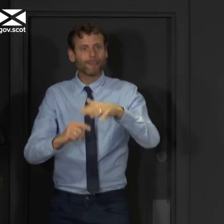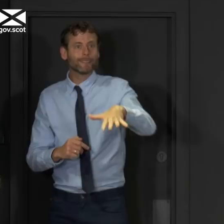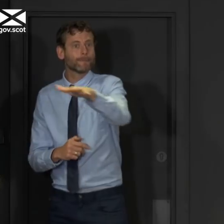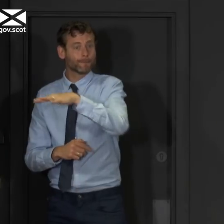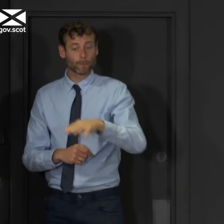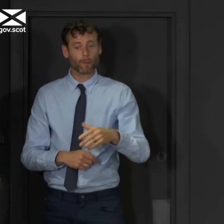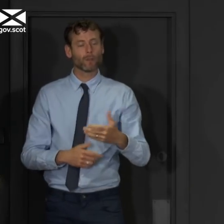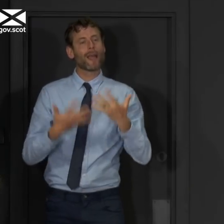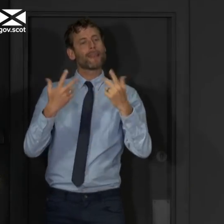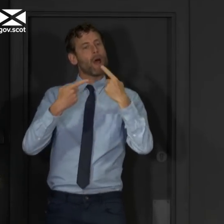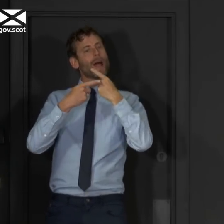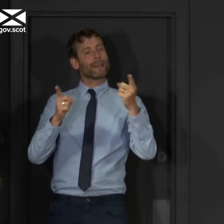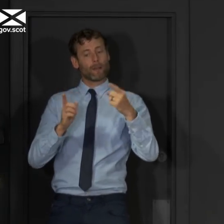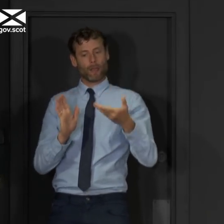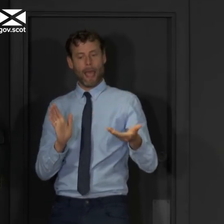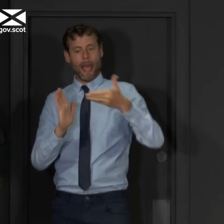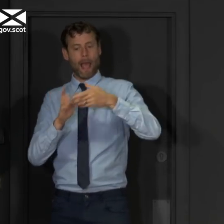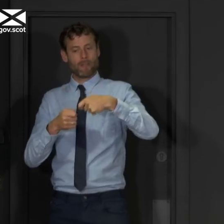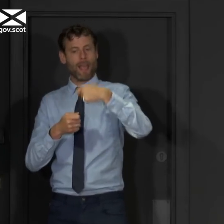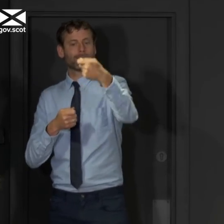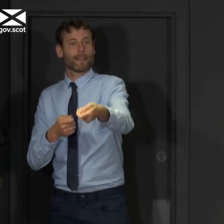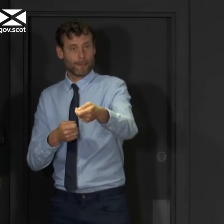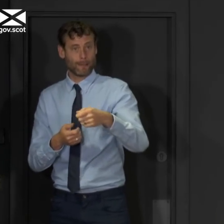I hope we can ensure that more people - who may otherwise have missed out on this scheme